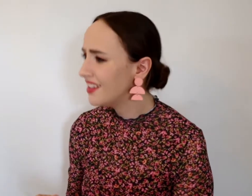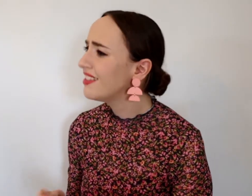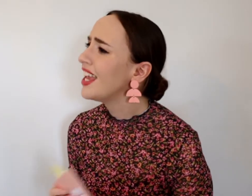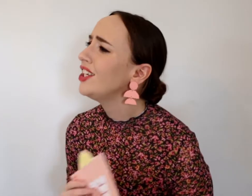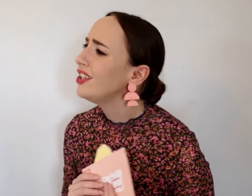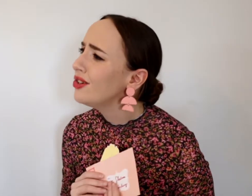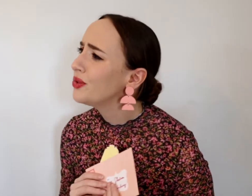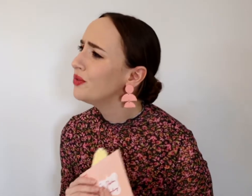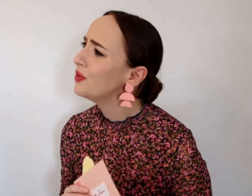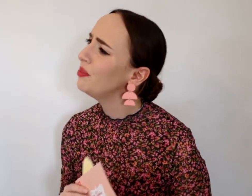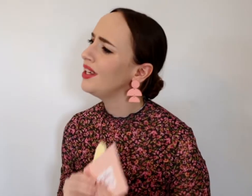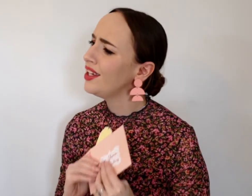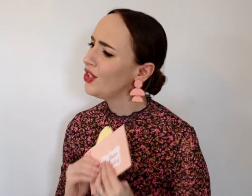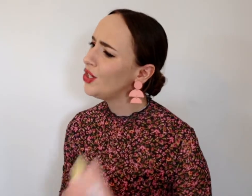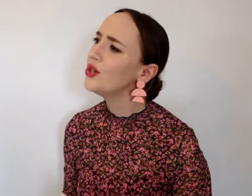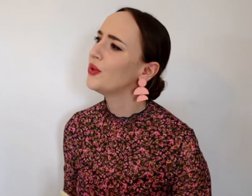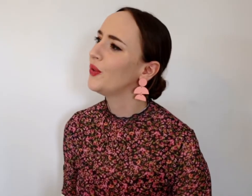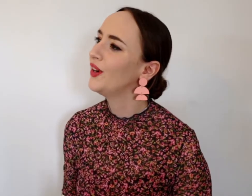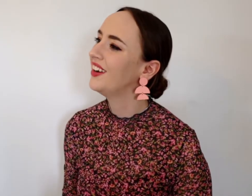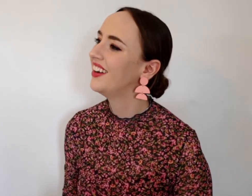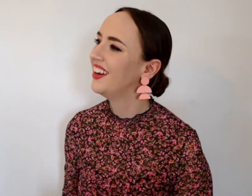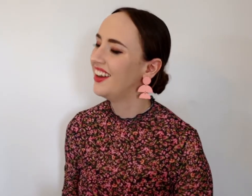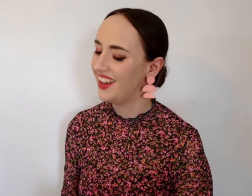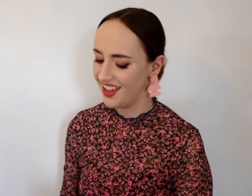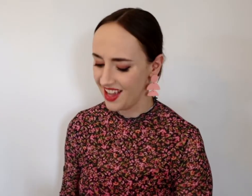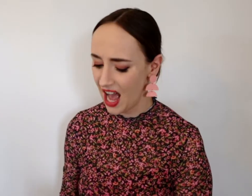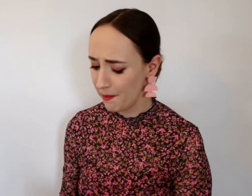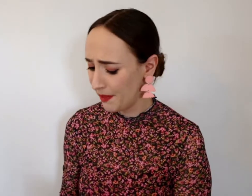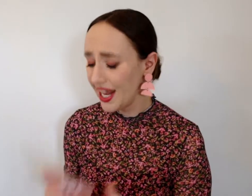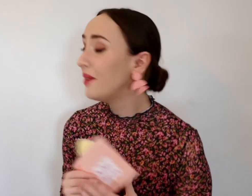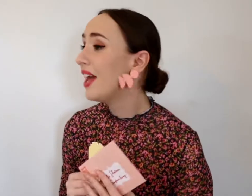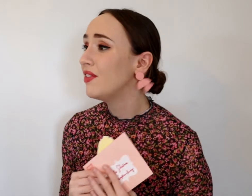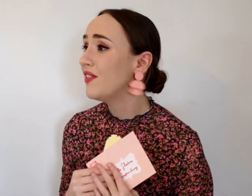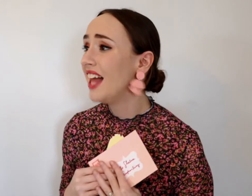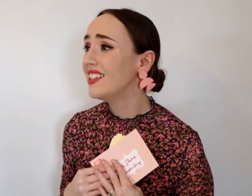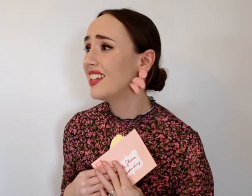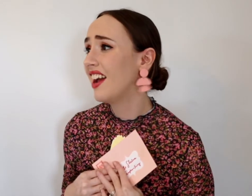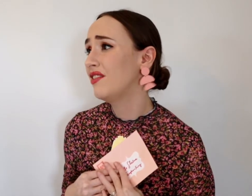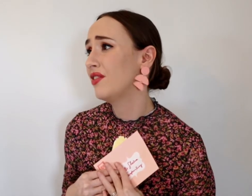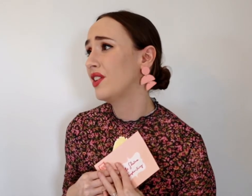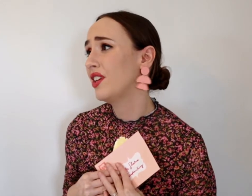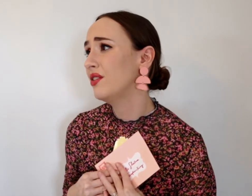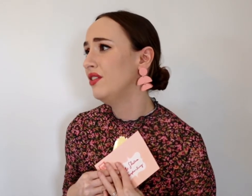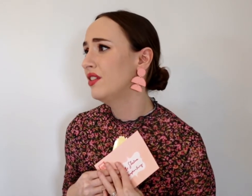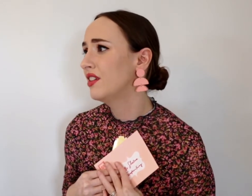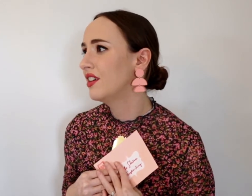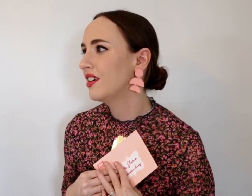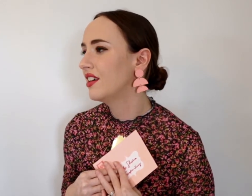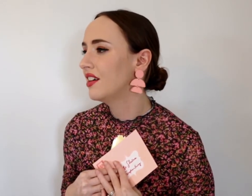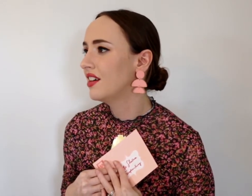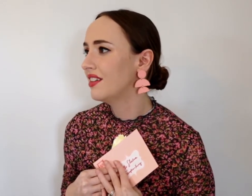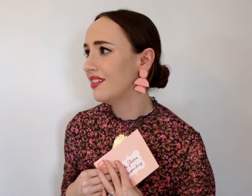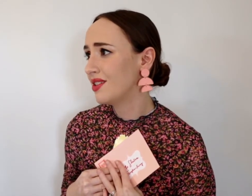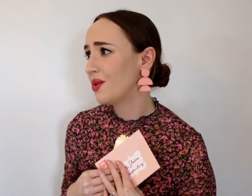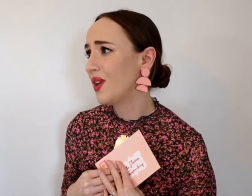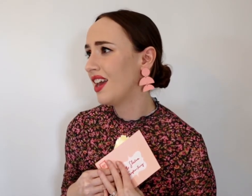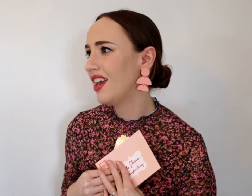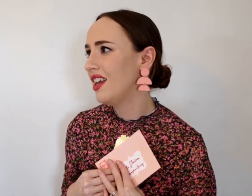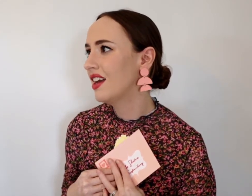Thank you for being you! But I don't have a valentine for you :( It's okay?